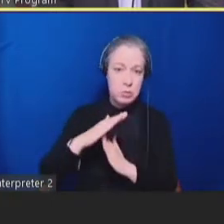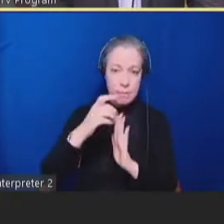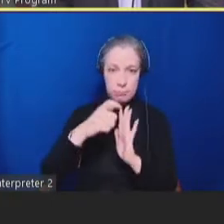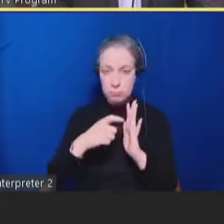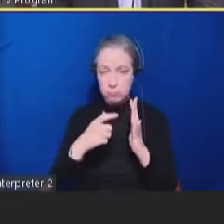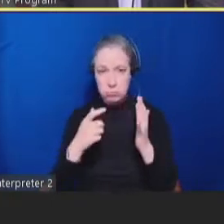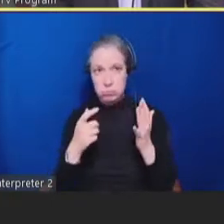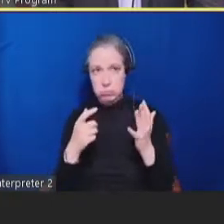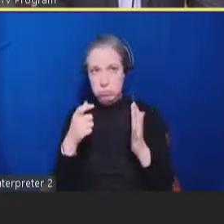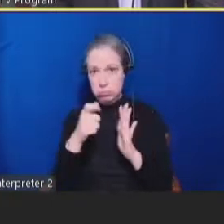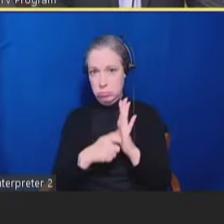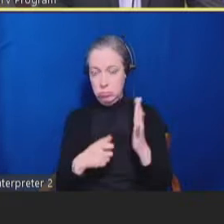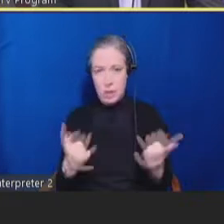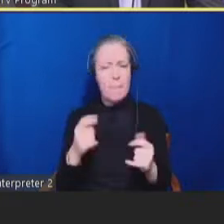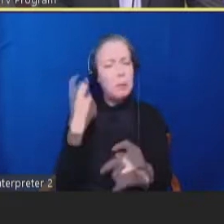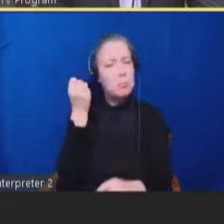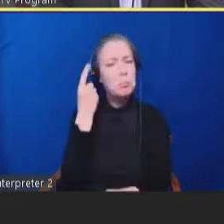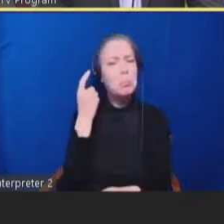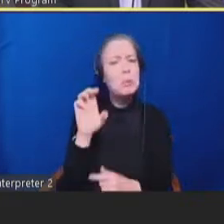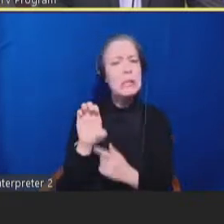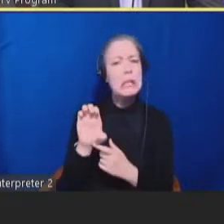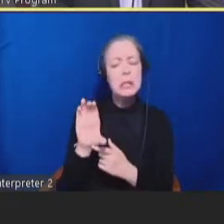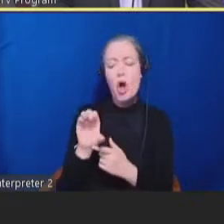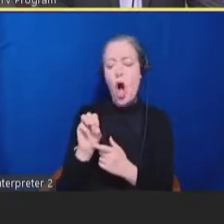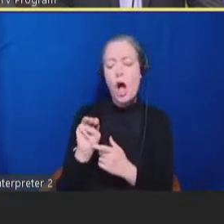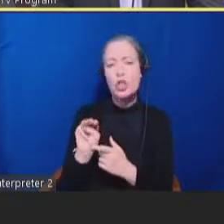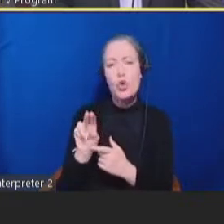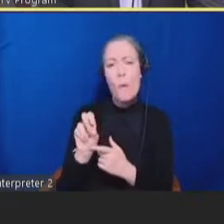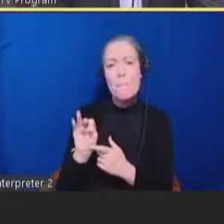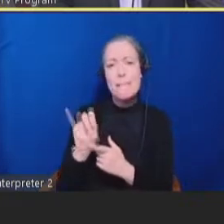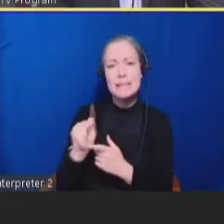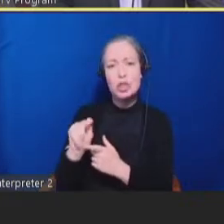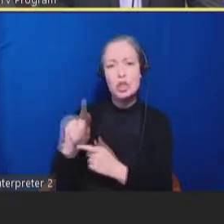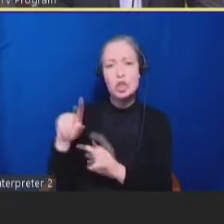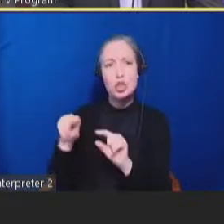in this space through the Economist Intelligence Unit, macroeconomic forecasting events like our